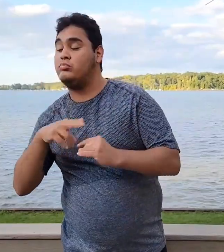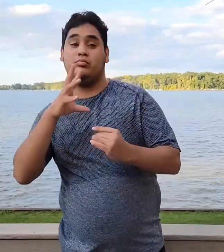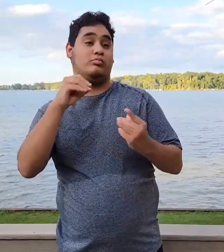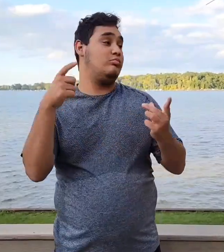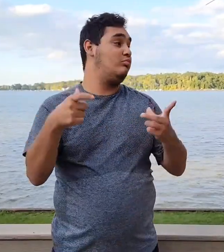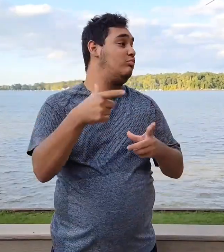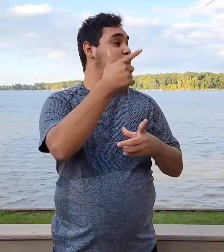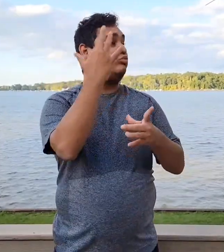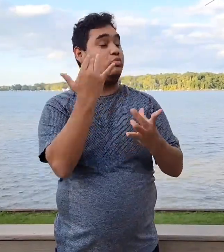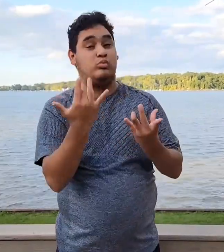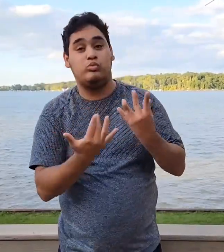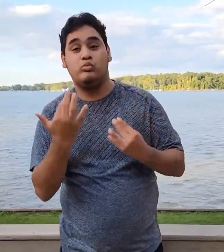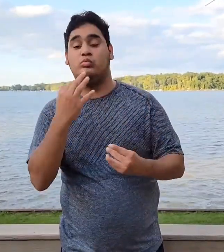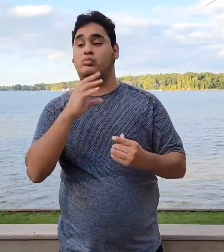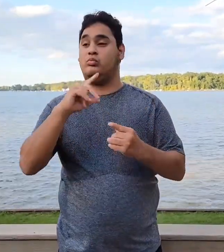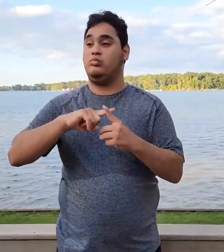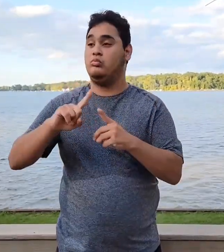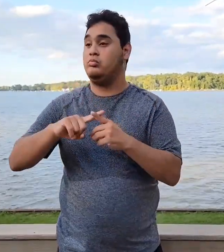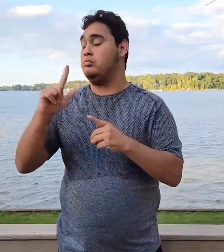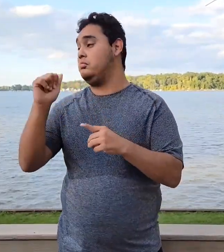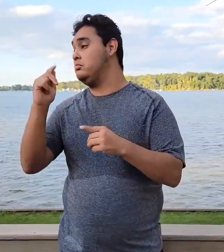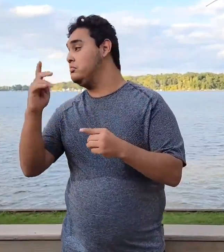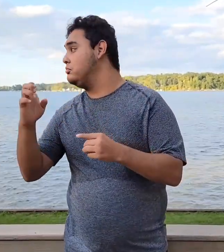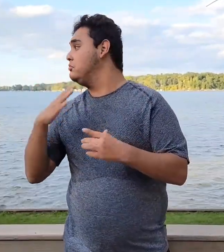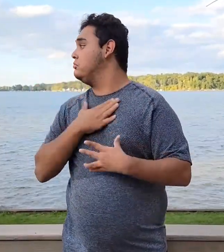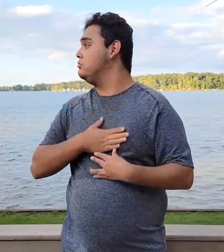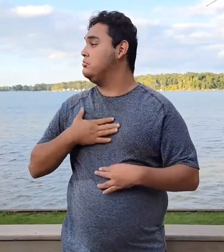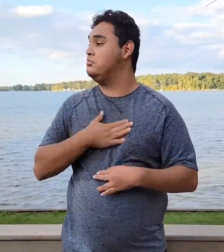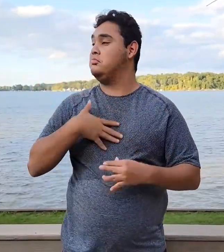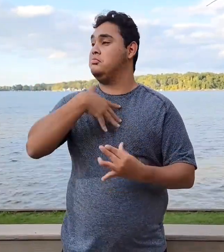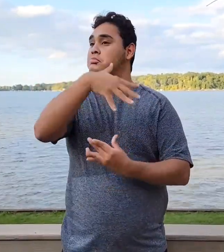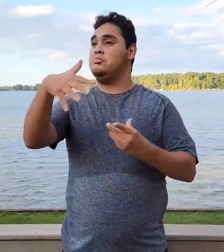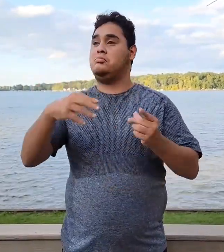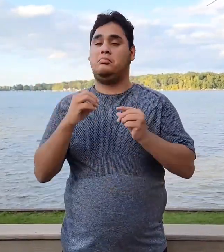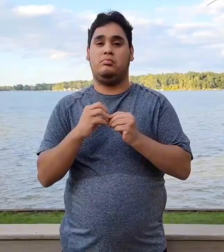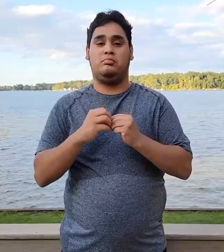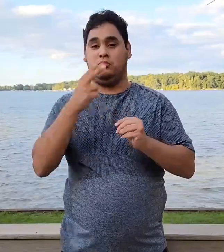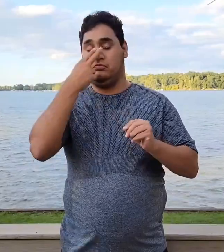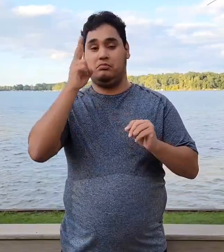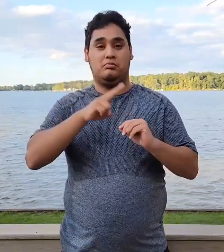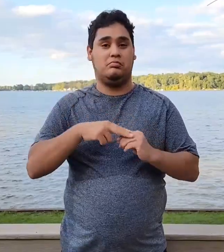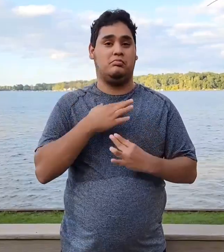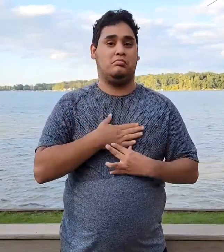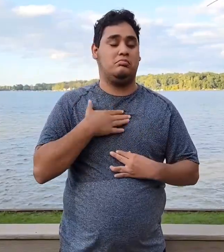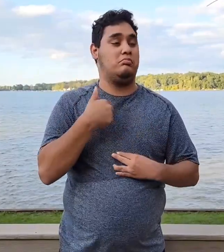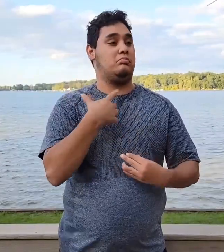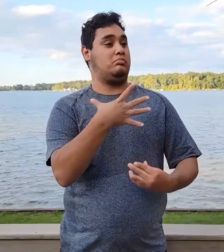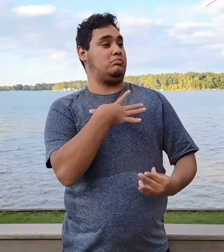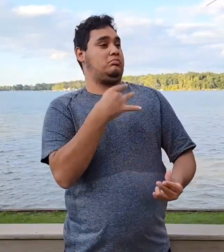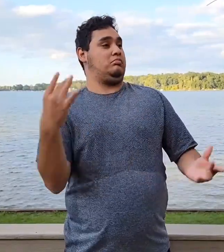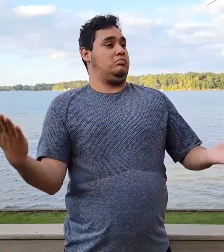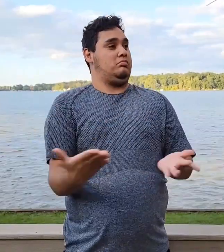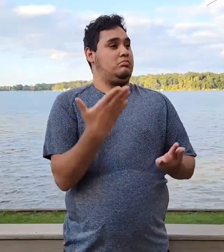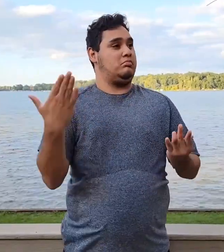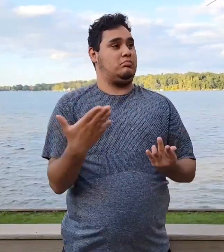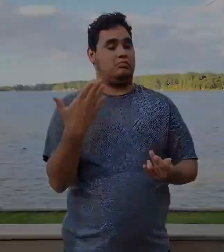with a bonfire and different things on the lake. We had a good time together and I really like it here.